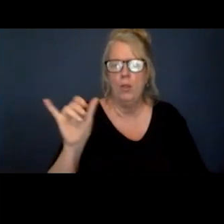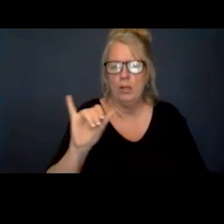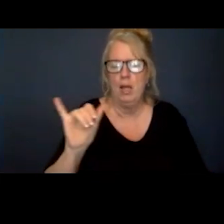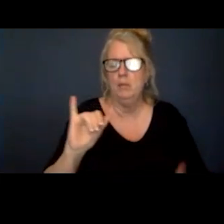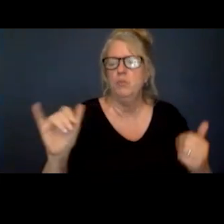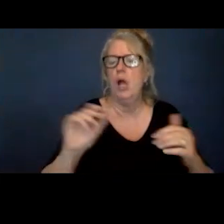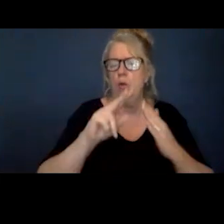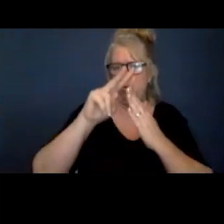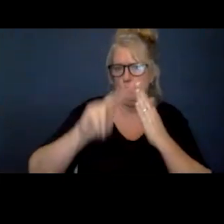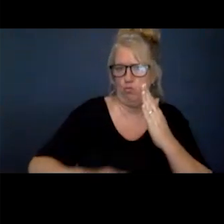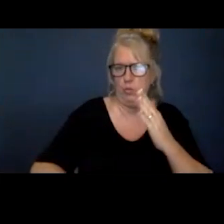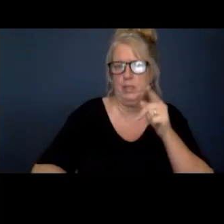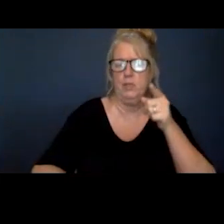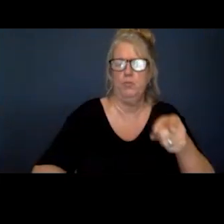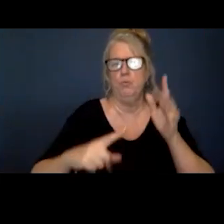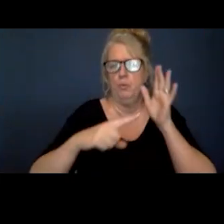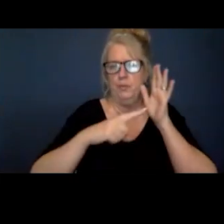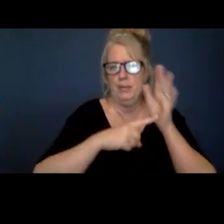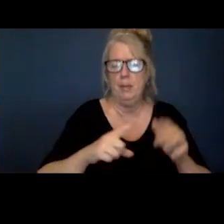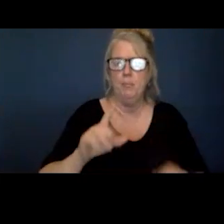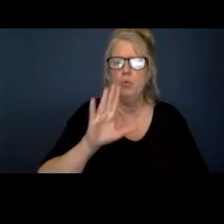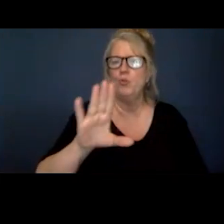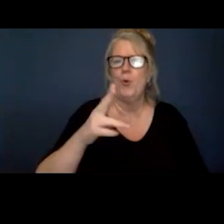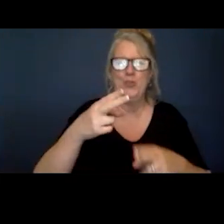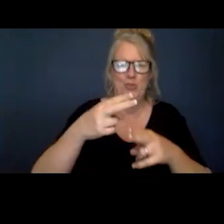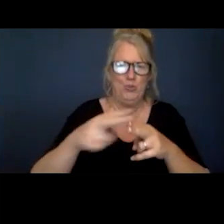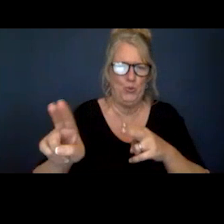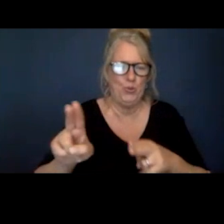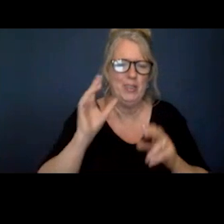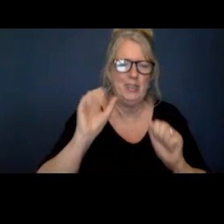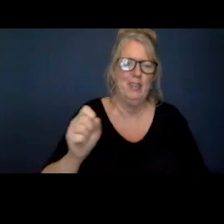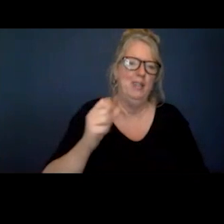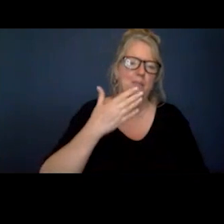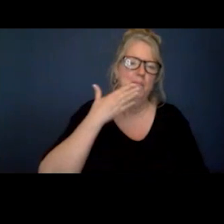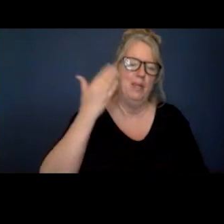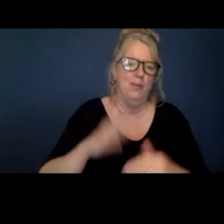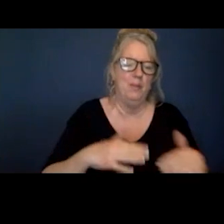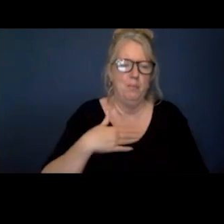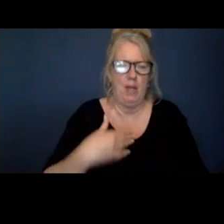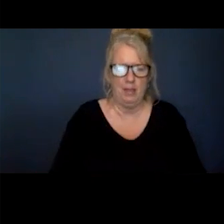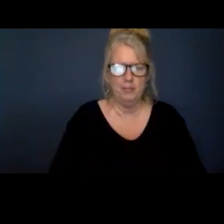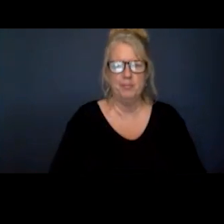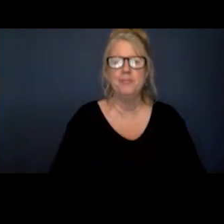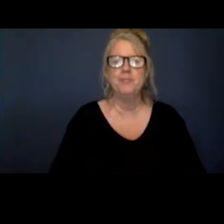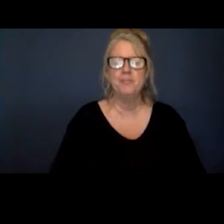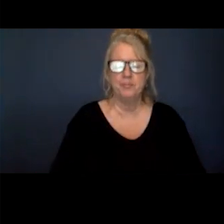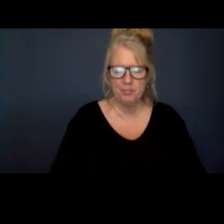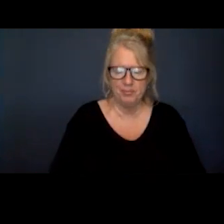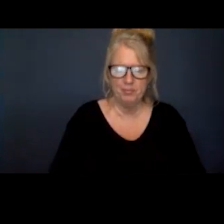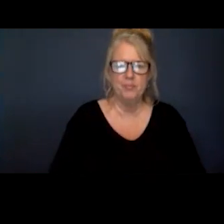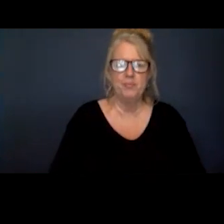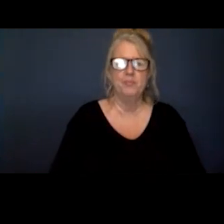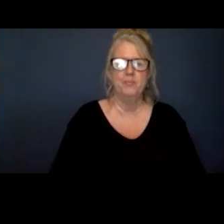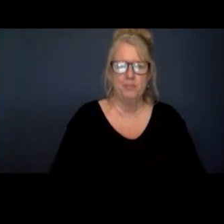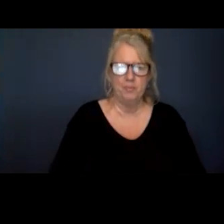through this sample. Yours is sure to be much better than mine. All right. Here's a sample.